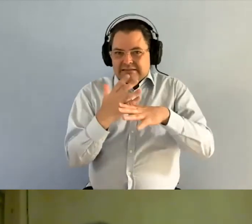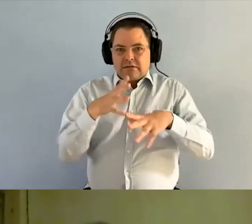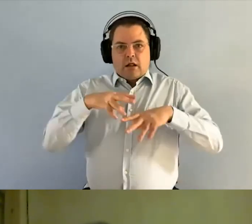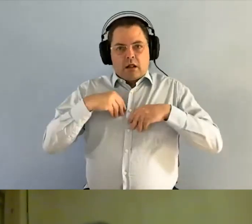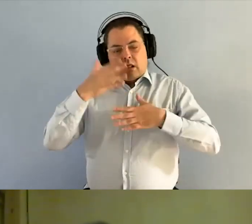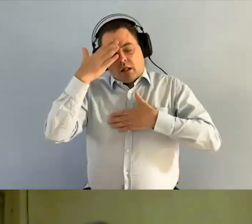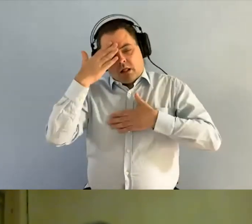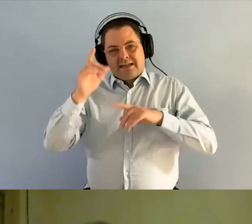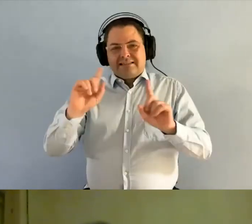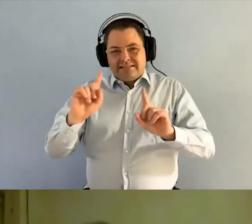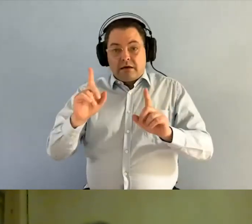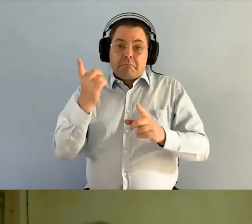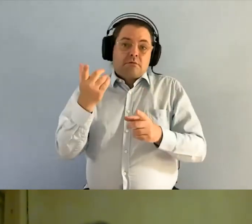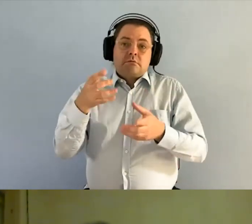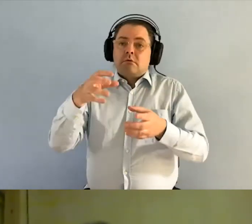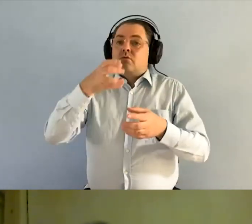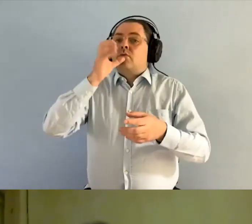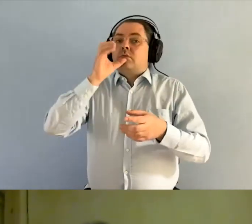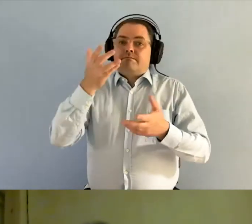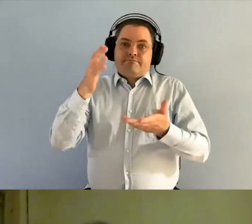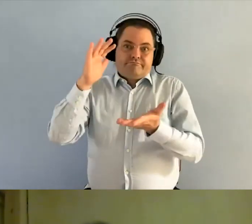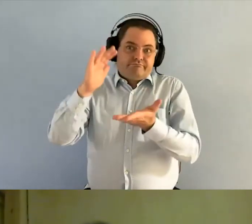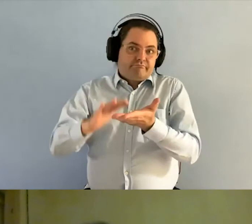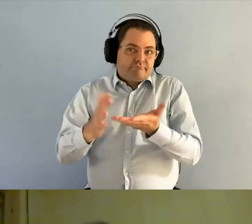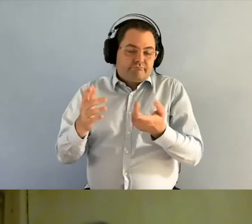. I followed all the instructions to help my community